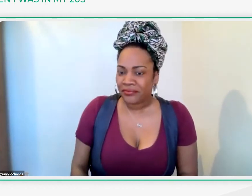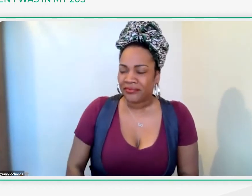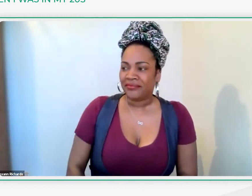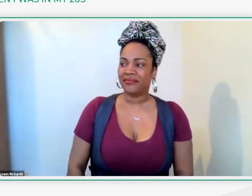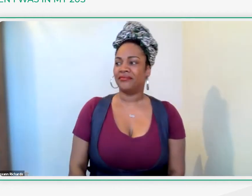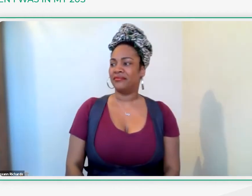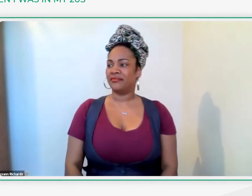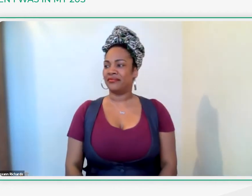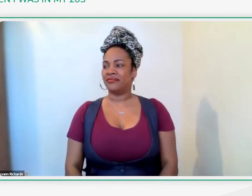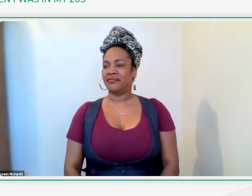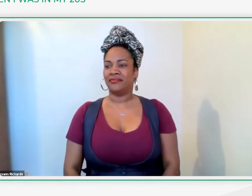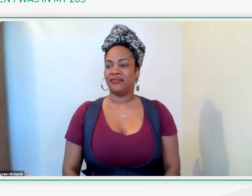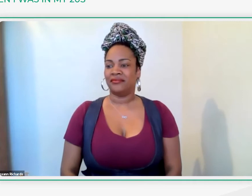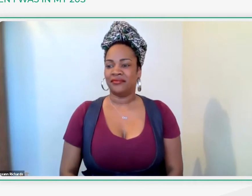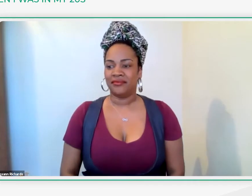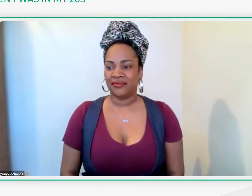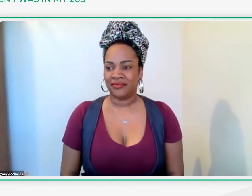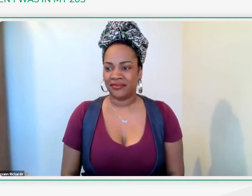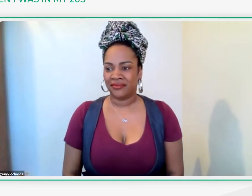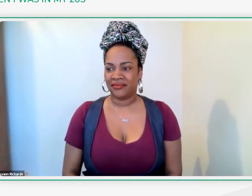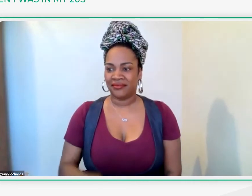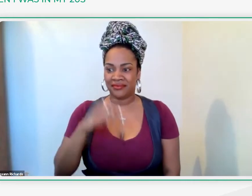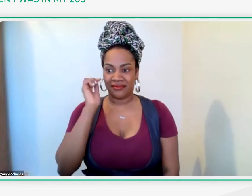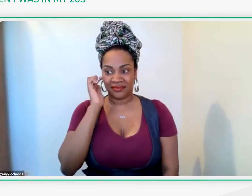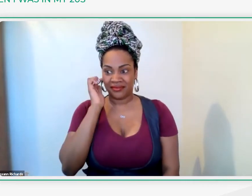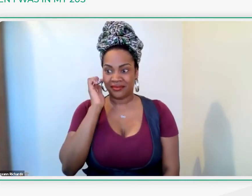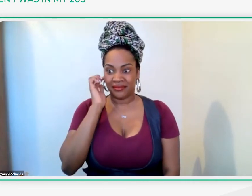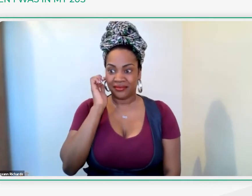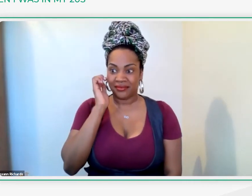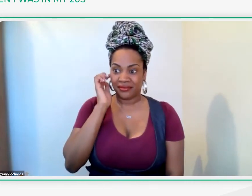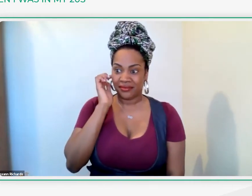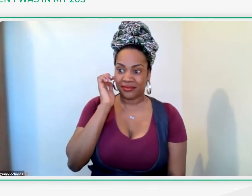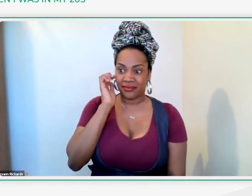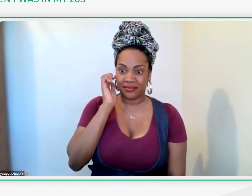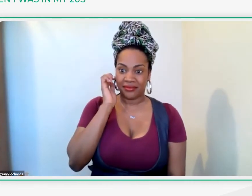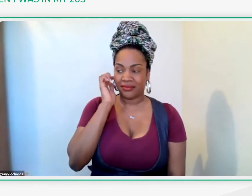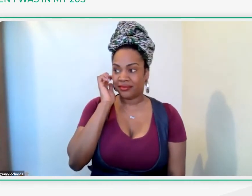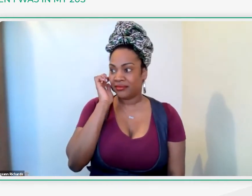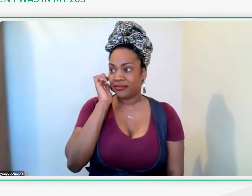Let's see your answers.